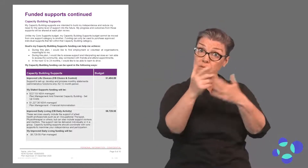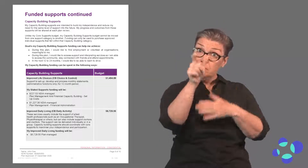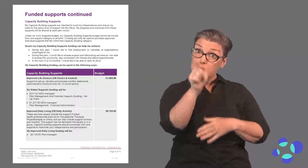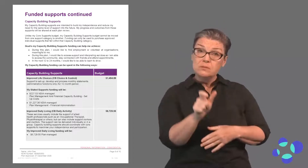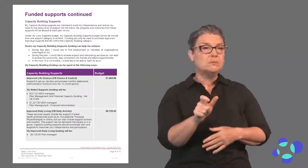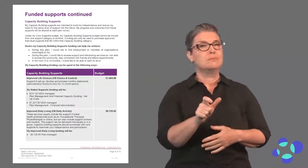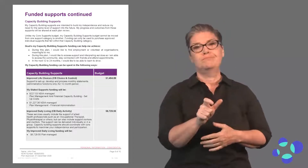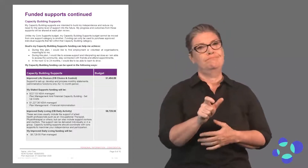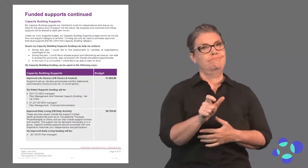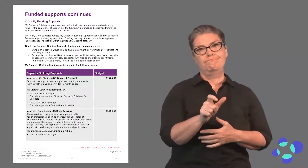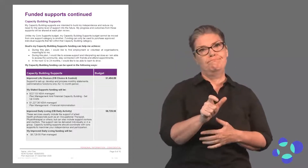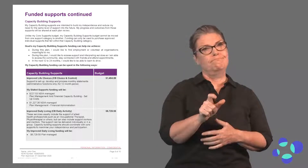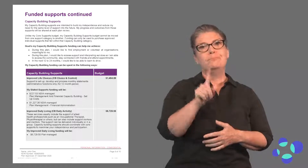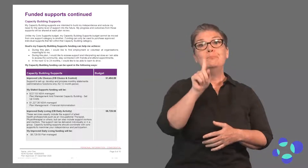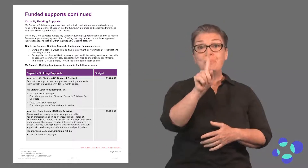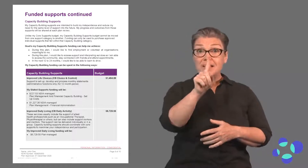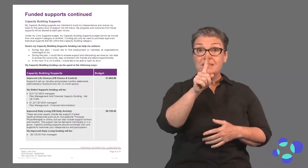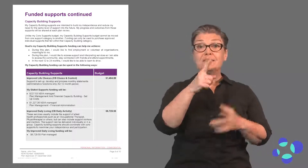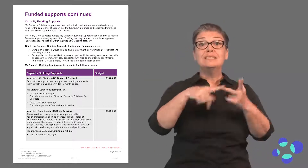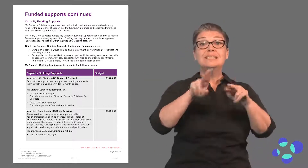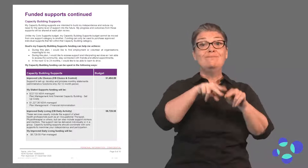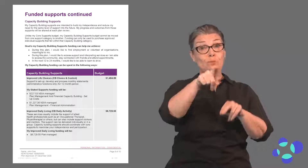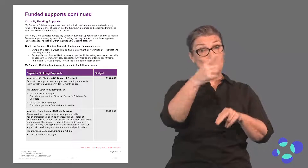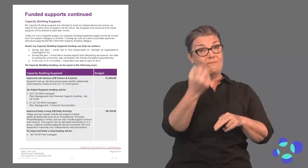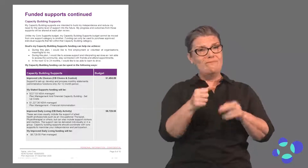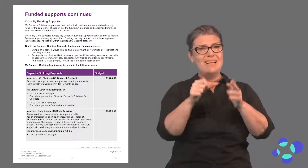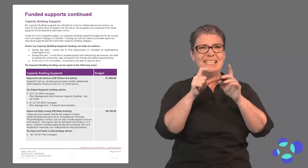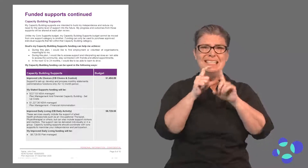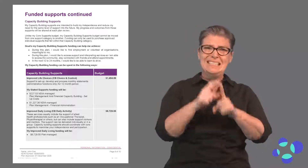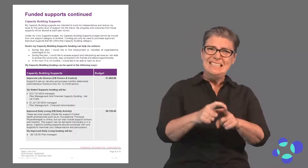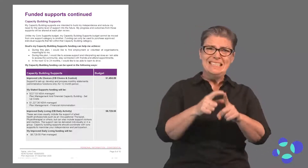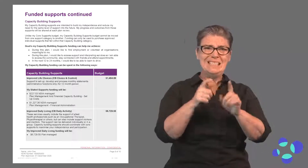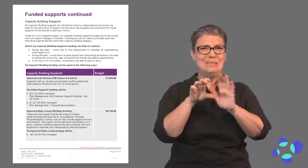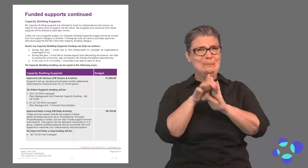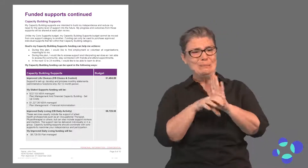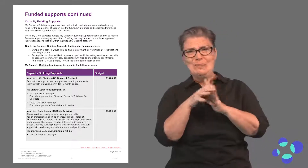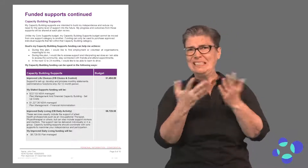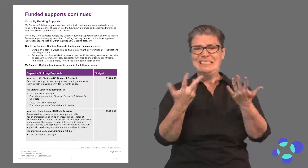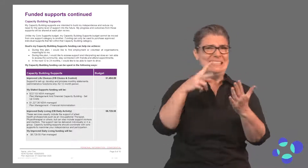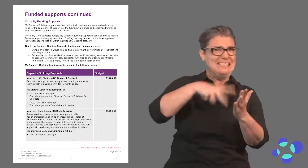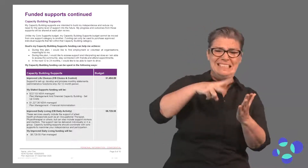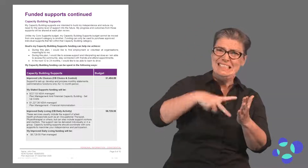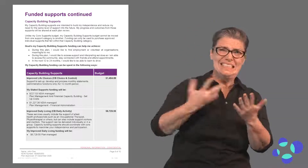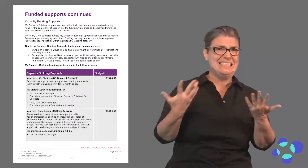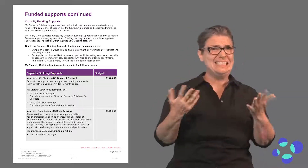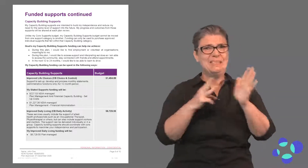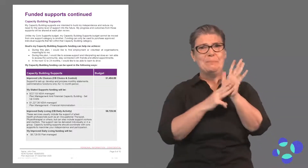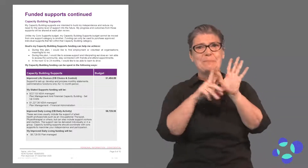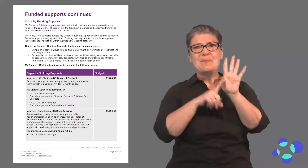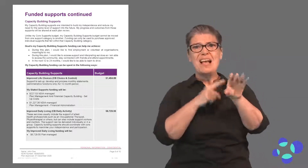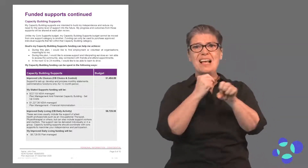Not all Deaf people receive Support Coordination, but if you struggle with using a computer